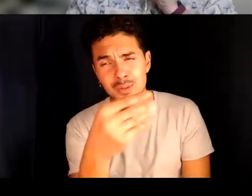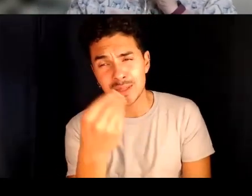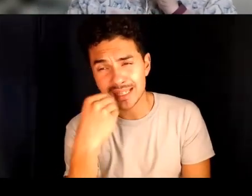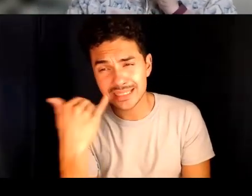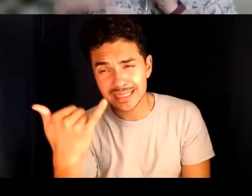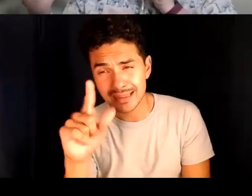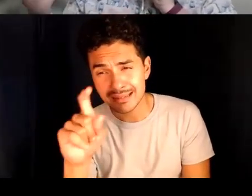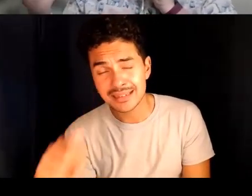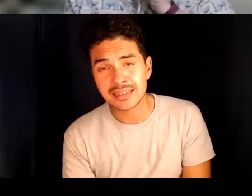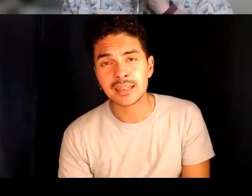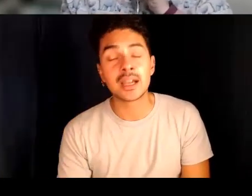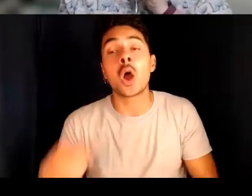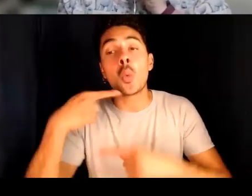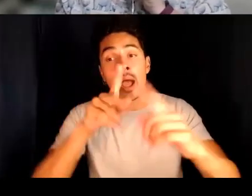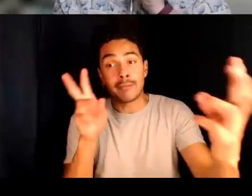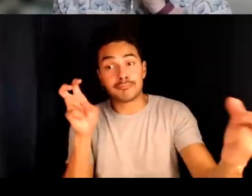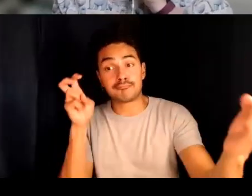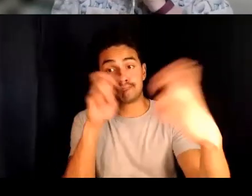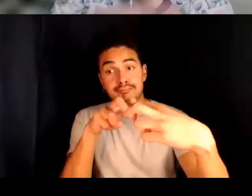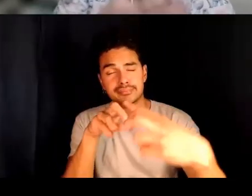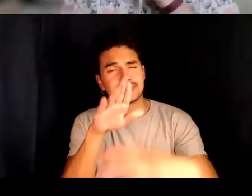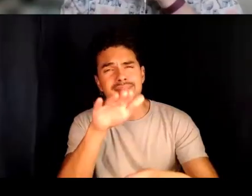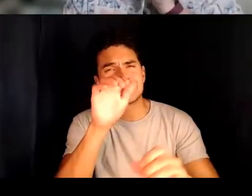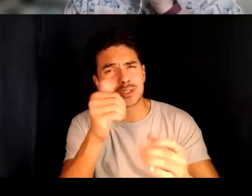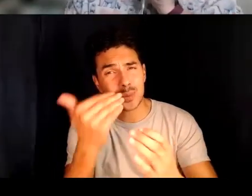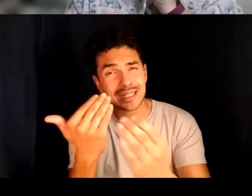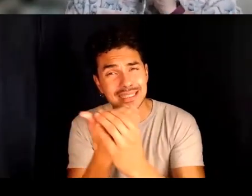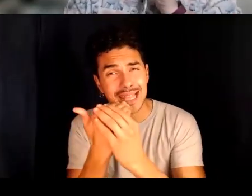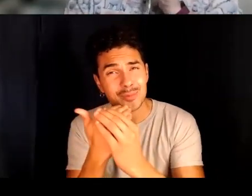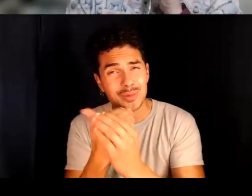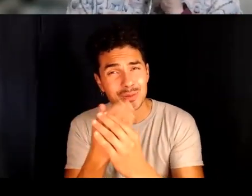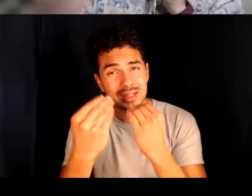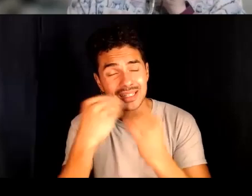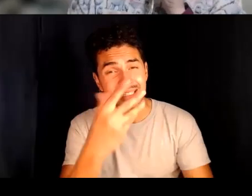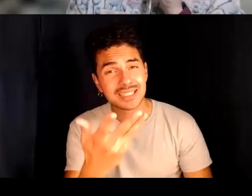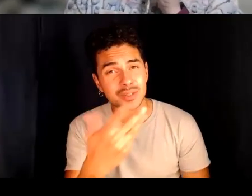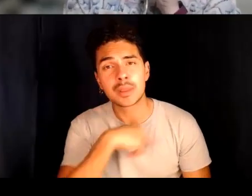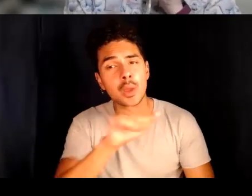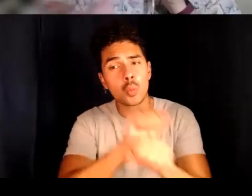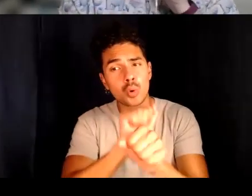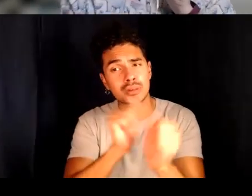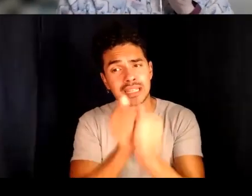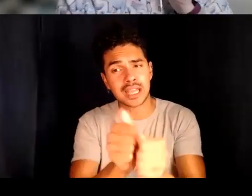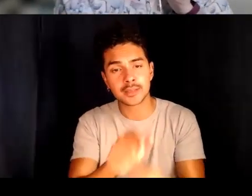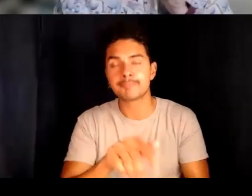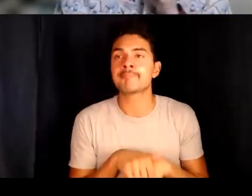Could we get you a sandwich while we're working on this problem together?